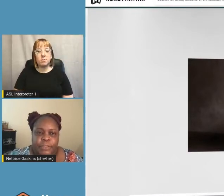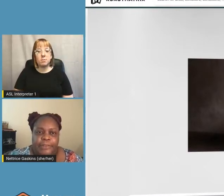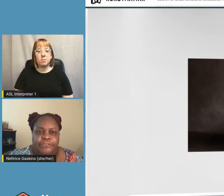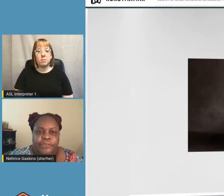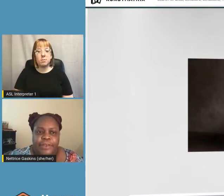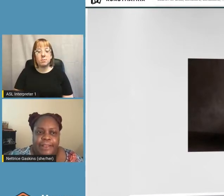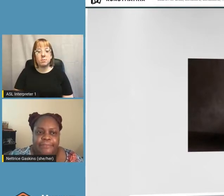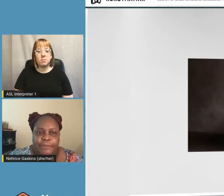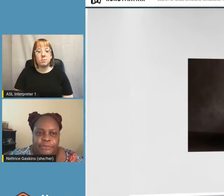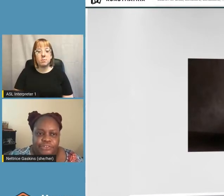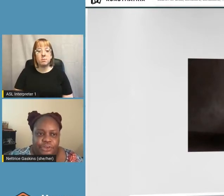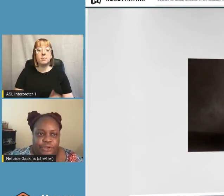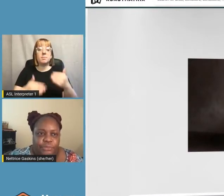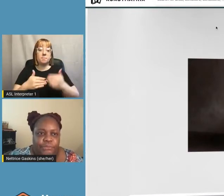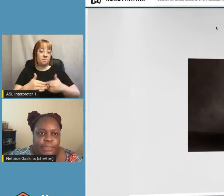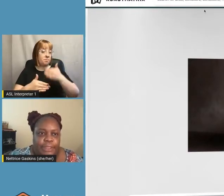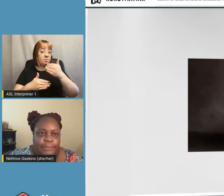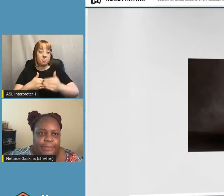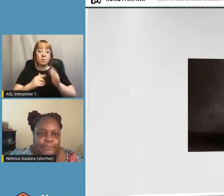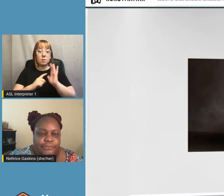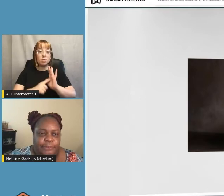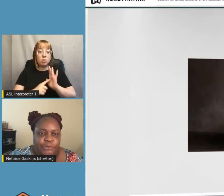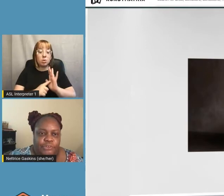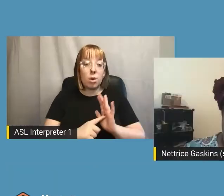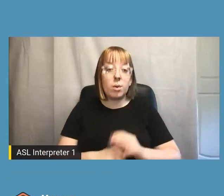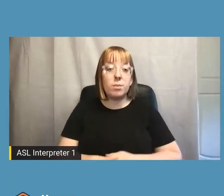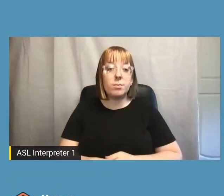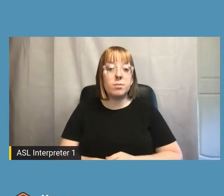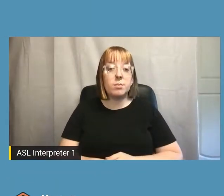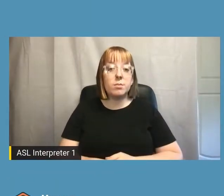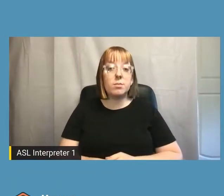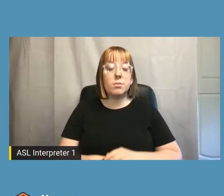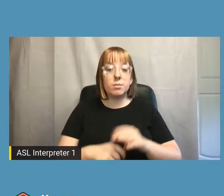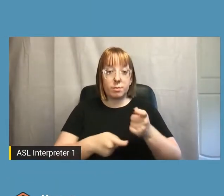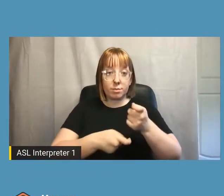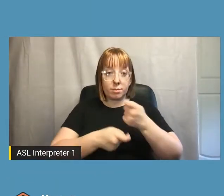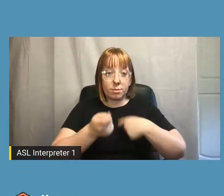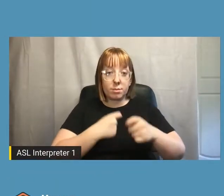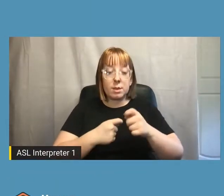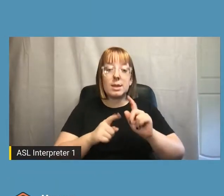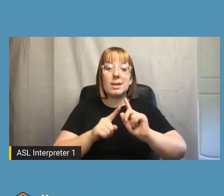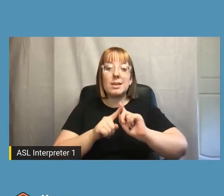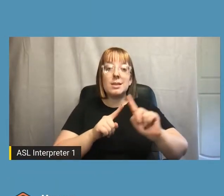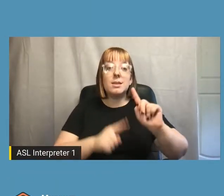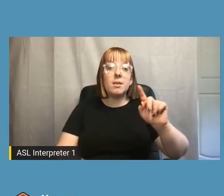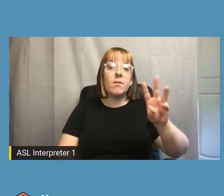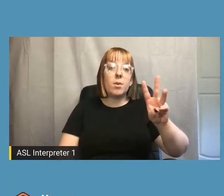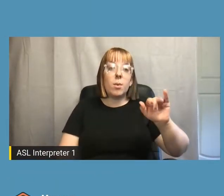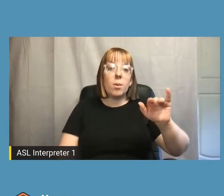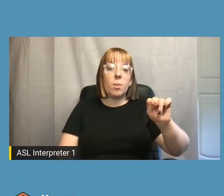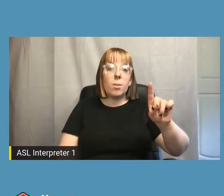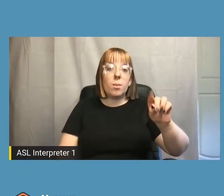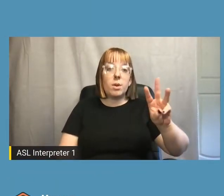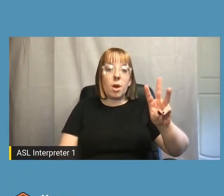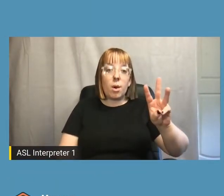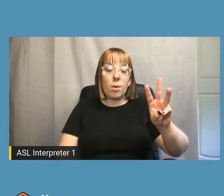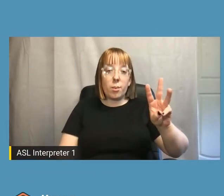and so the next thing on the show um is i'm going to switch over to a different window and show you um